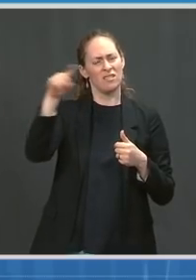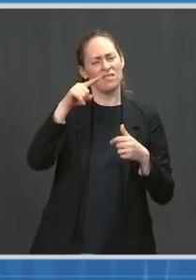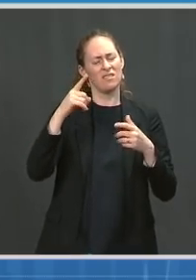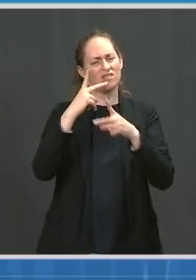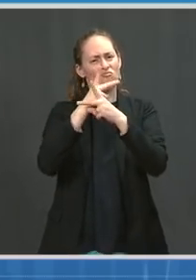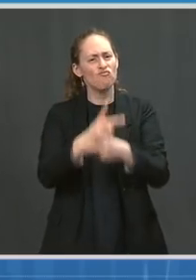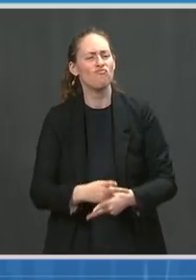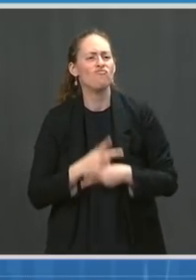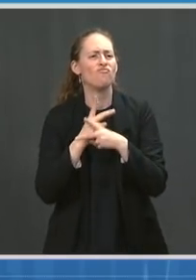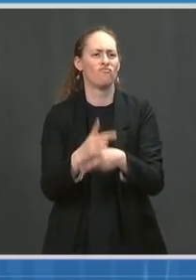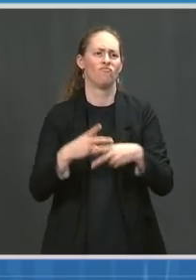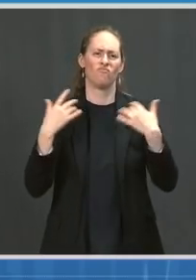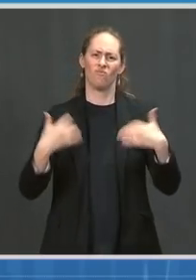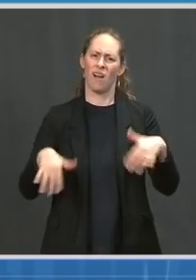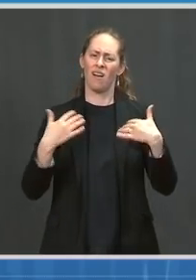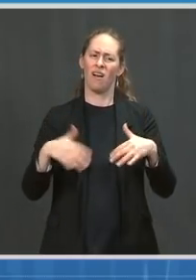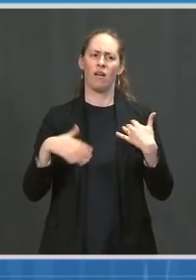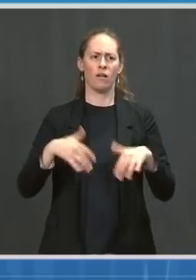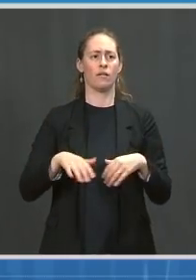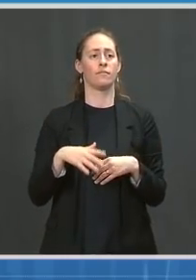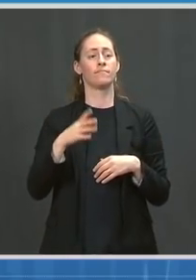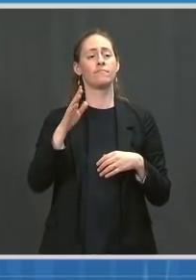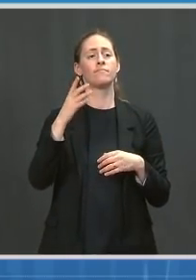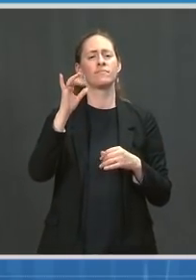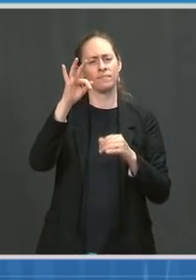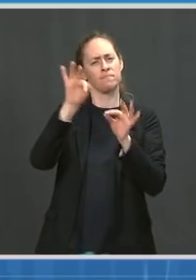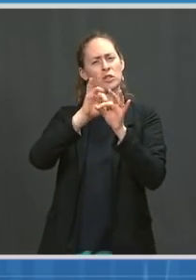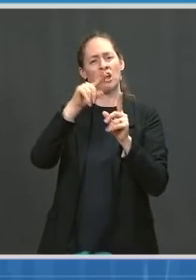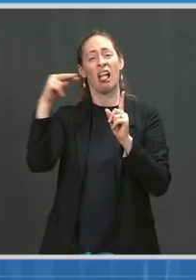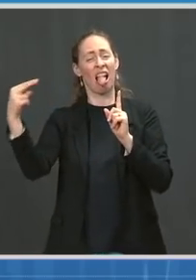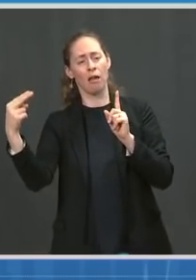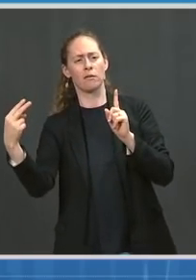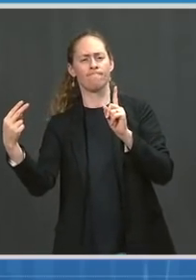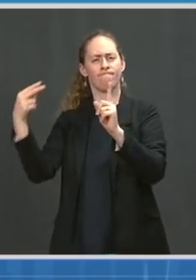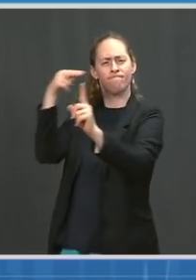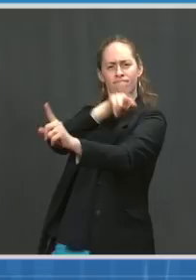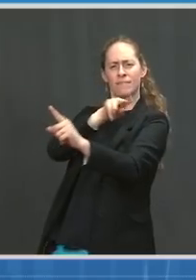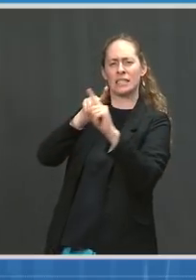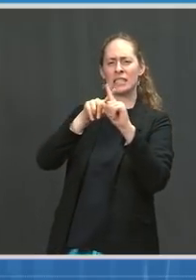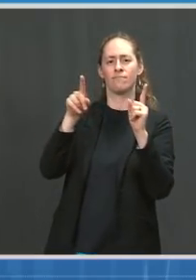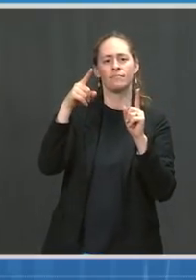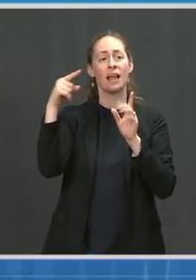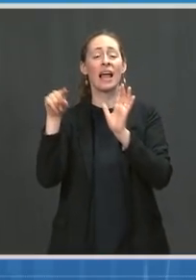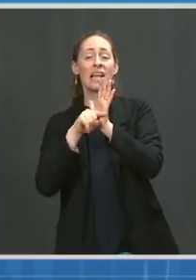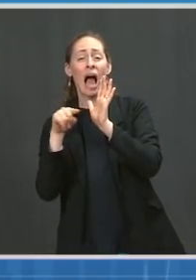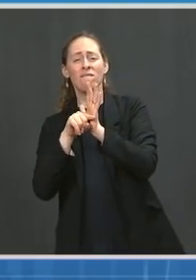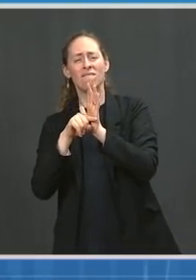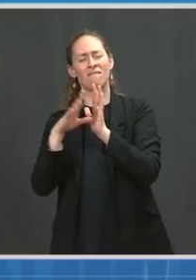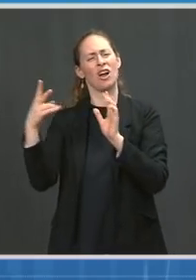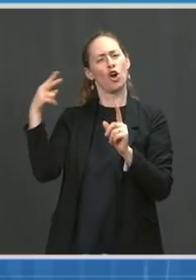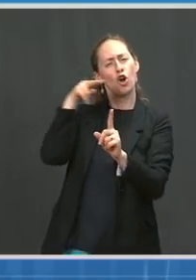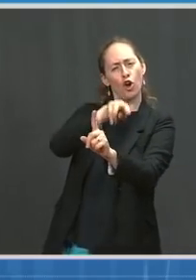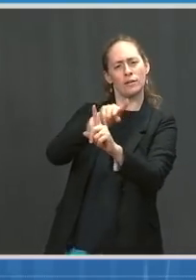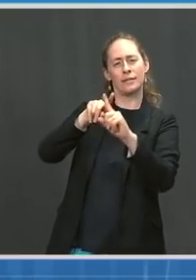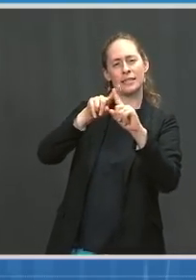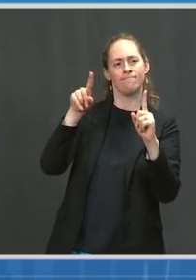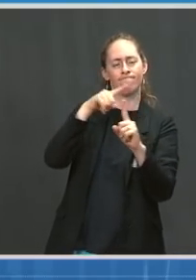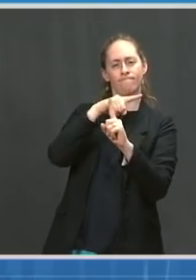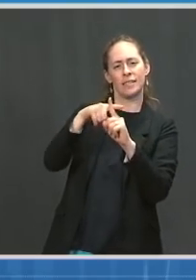So as opposed to looking this as a negative safety issue, it could be looked at as a positive issue,